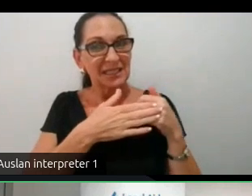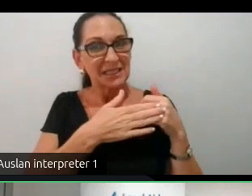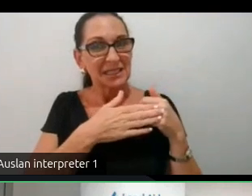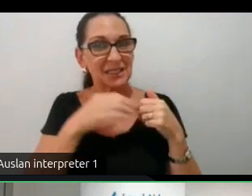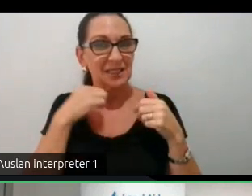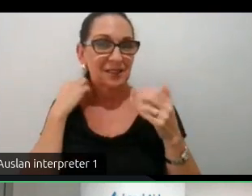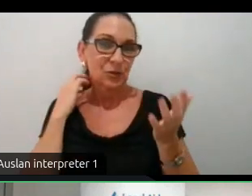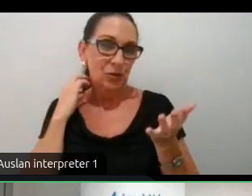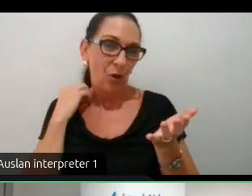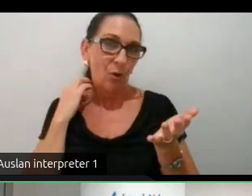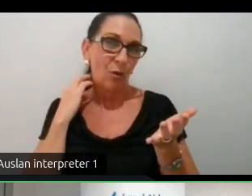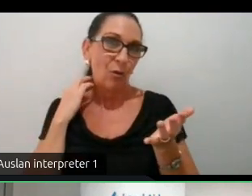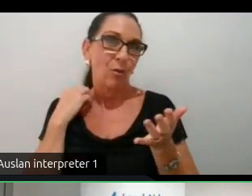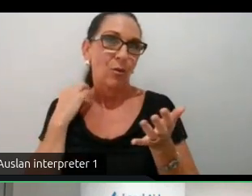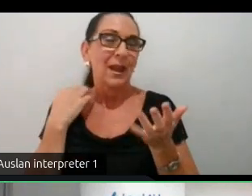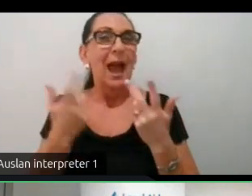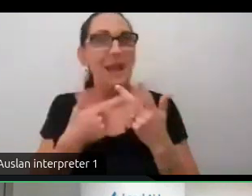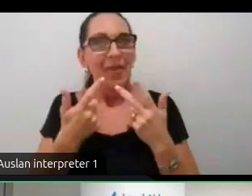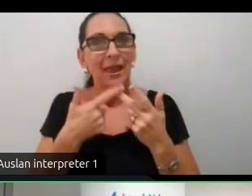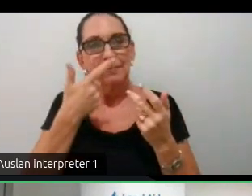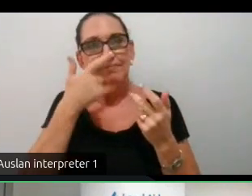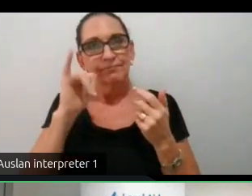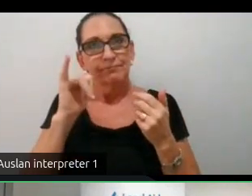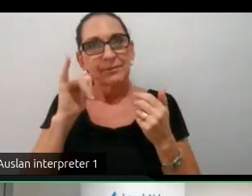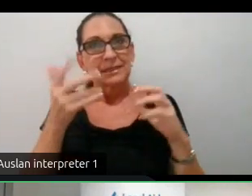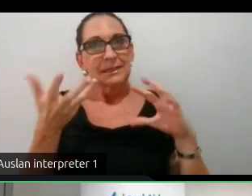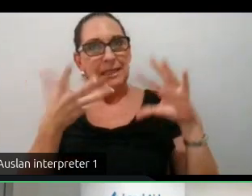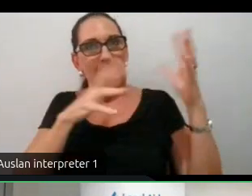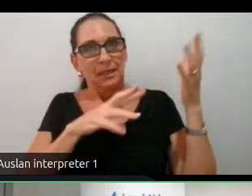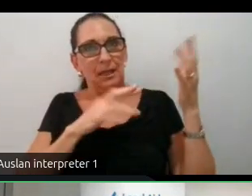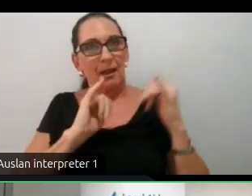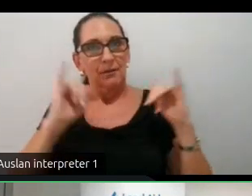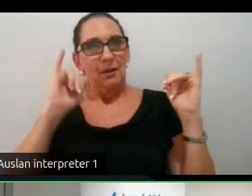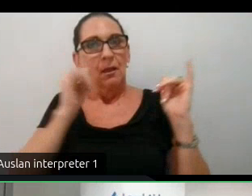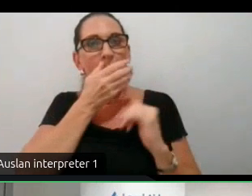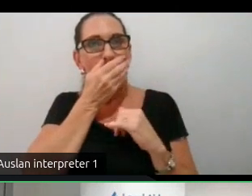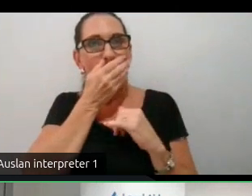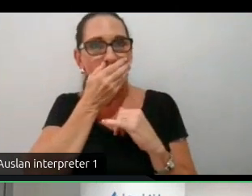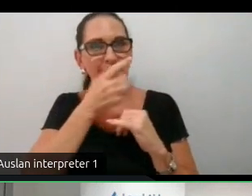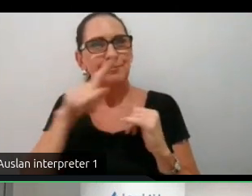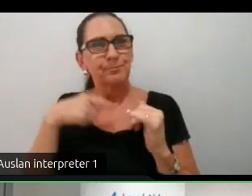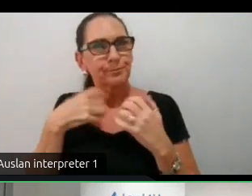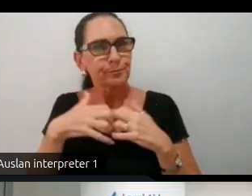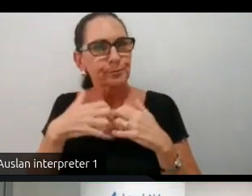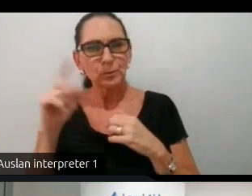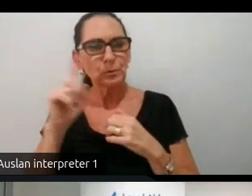all still in there. So, another disaster. So, let's have a look at how we would help